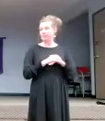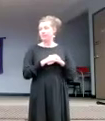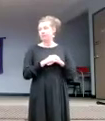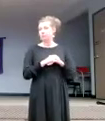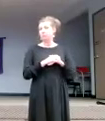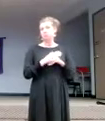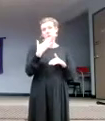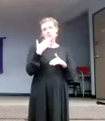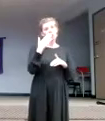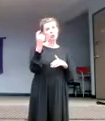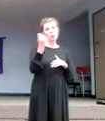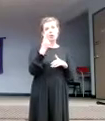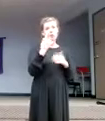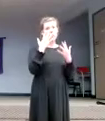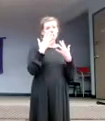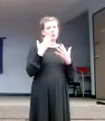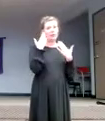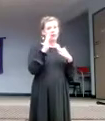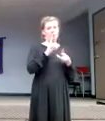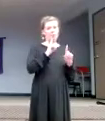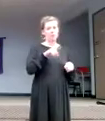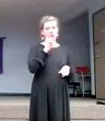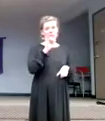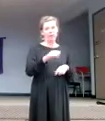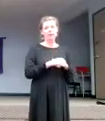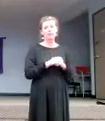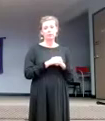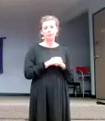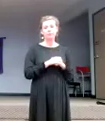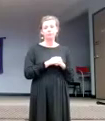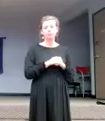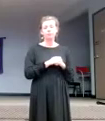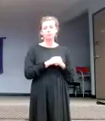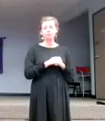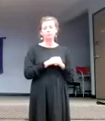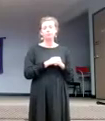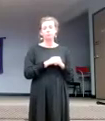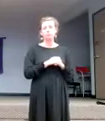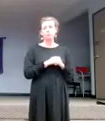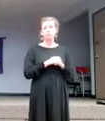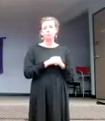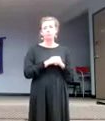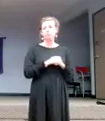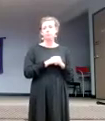the back. Projects will increase property guidance for property space projects. We'll be assessing that. That is a good question that unfortunately I do not know the answer to that. That is something that we're going to have to look. We'll get